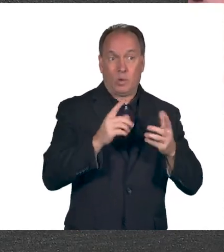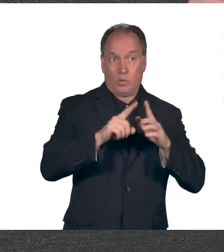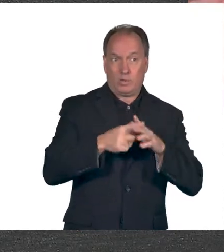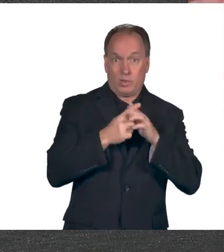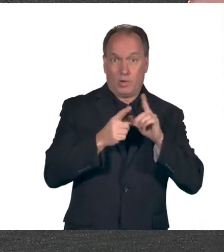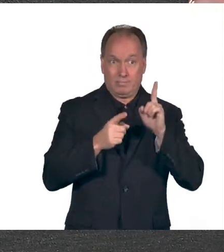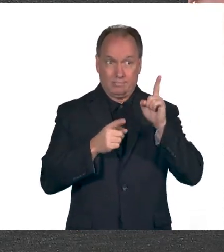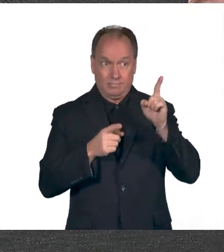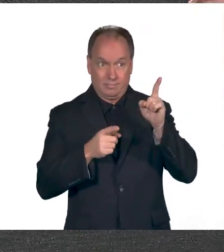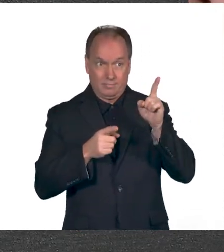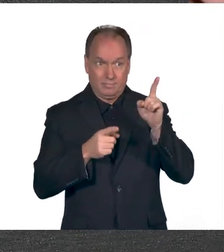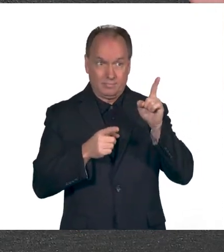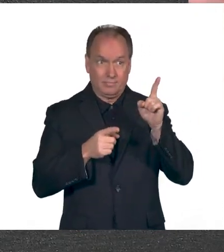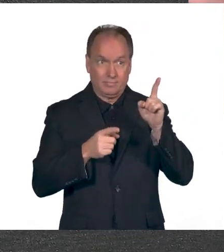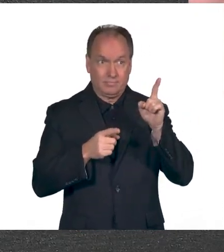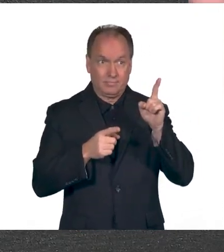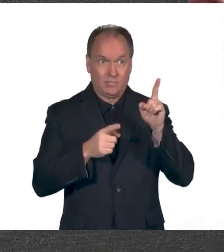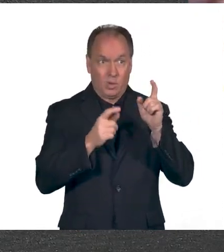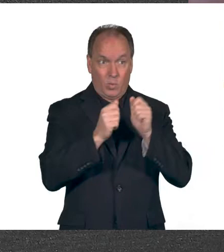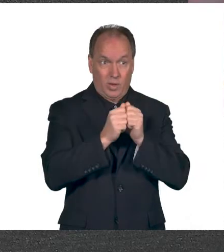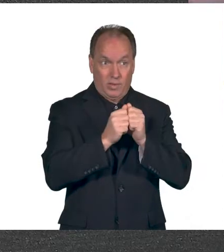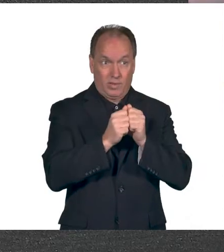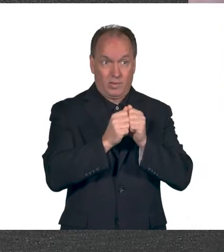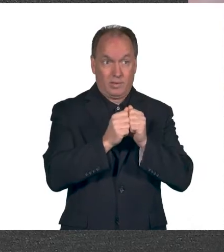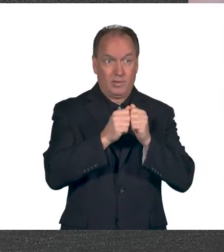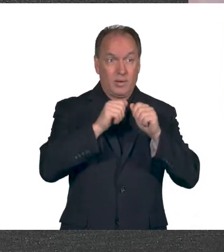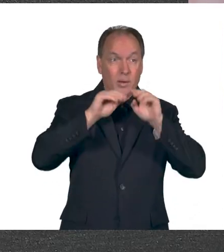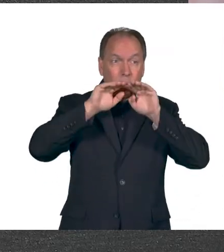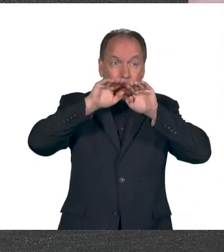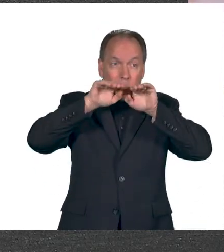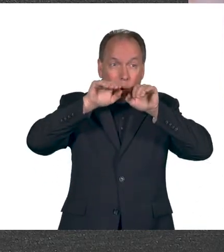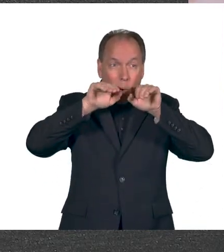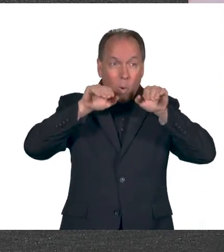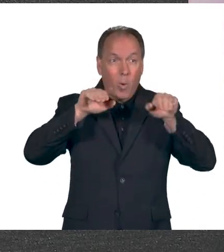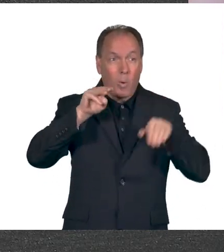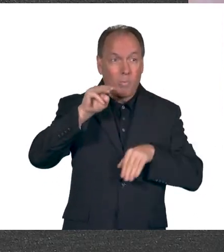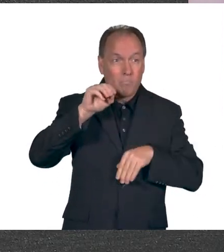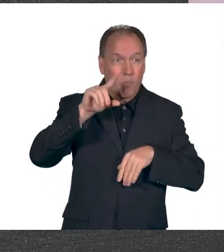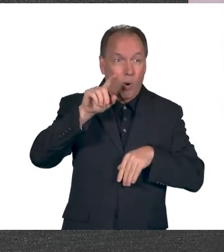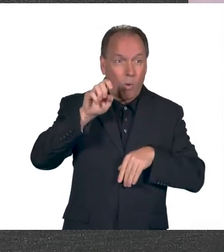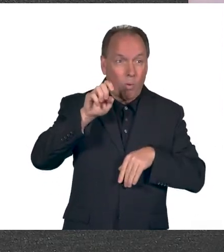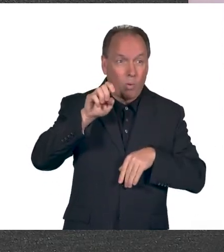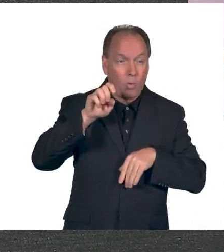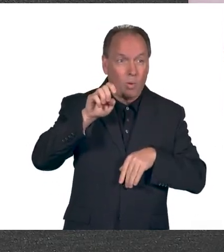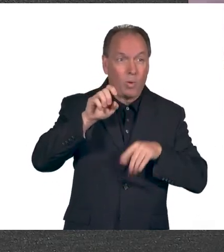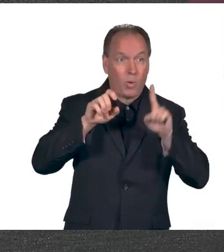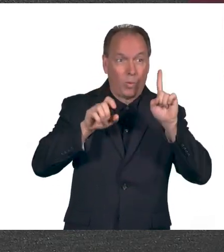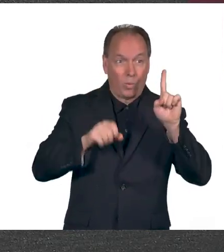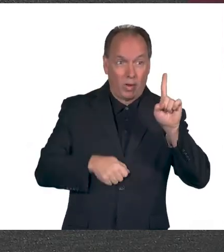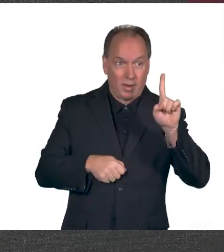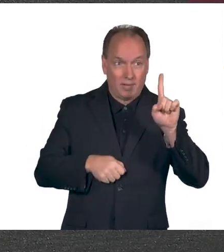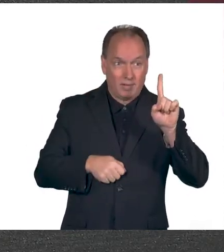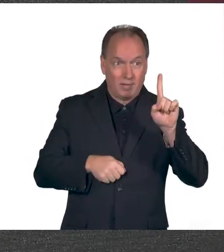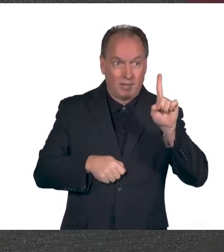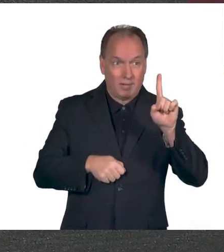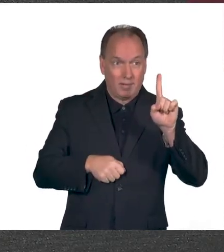so am gonna start right here whoops with mole. So we have one, two, three, four,